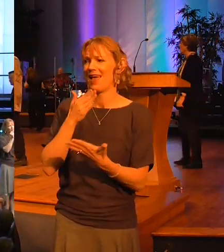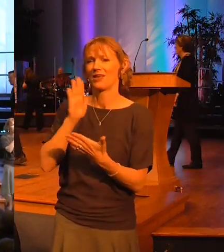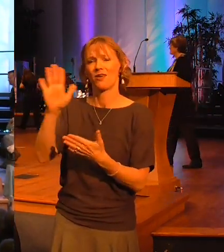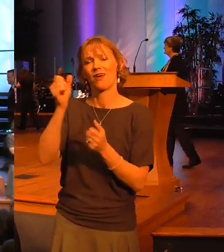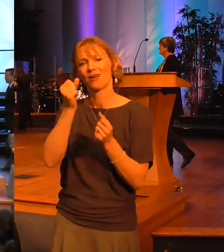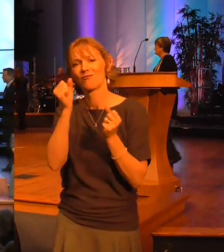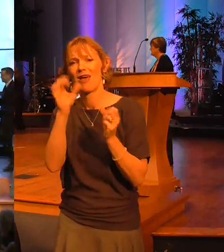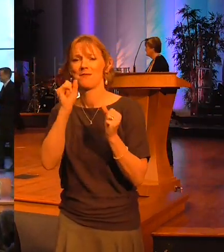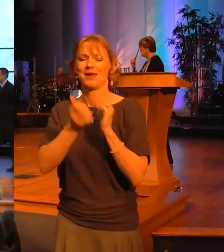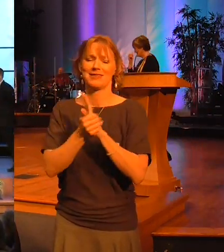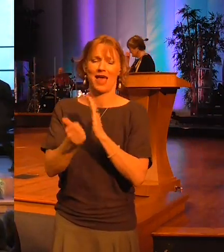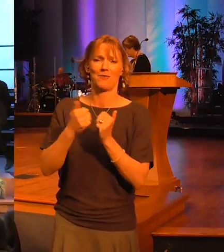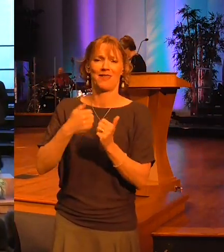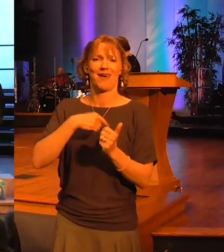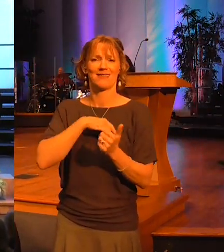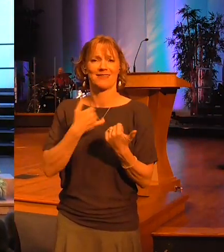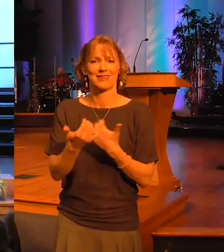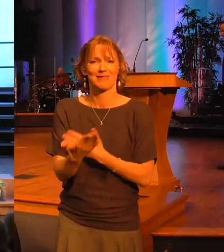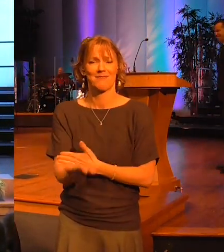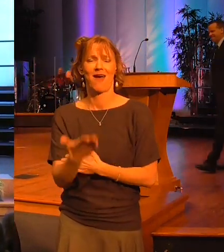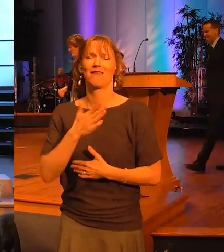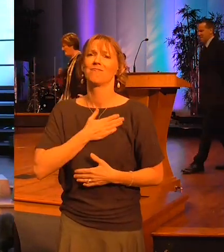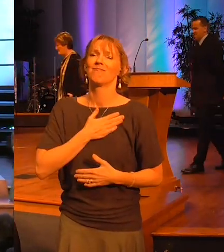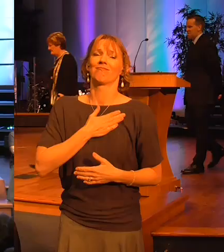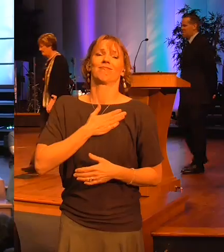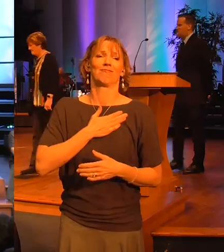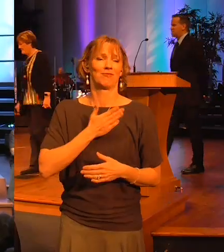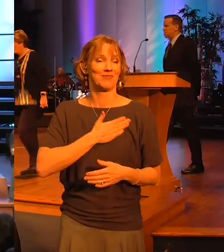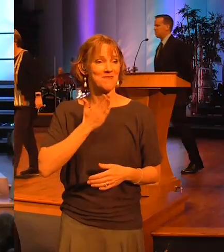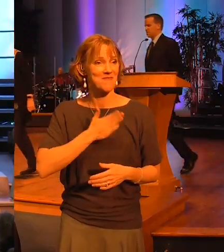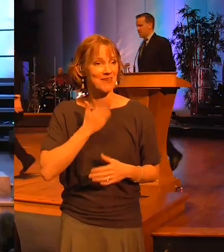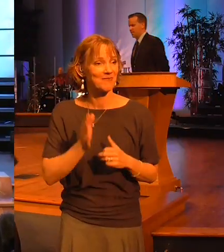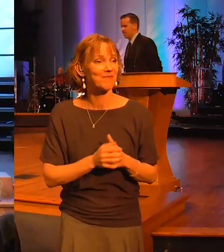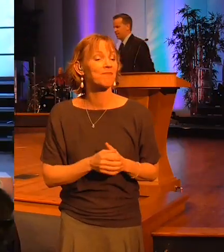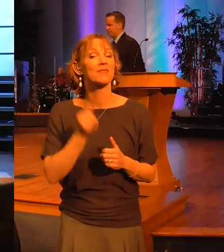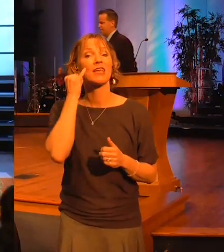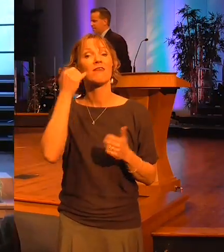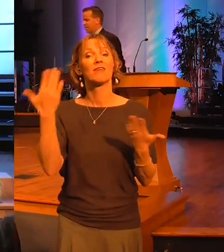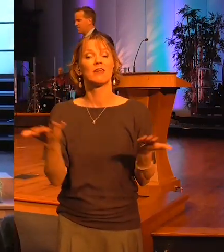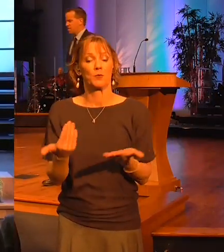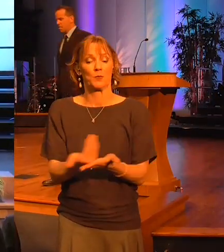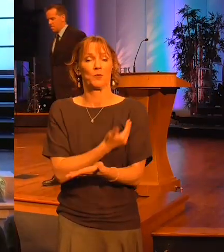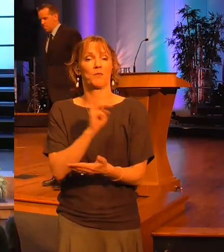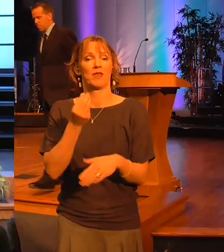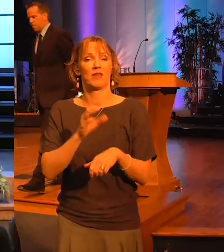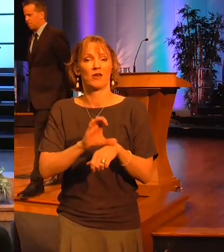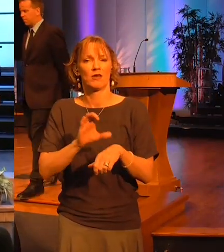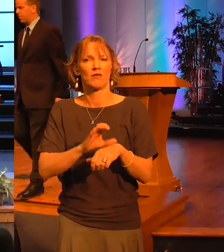this morning what a joy and if you are new to Mile High Church I want to let you know that we have a